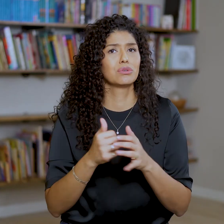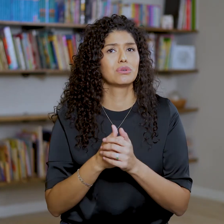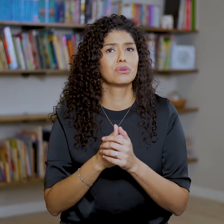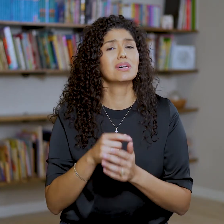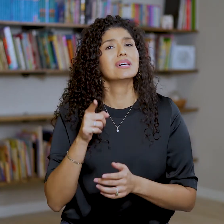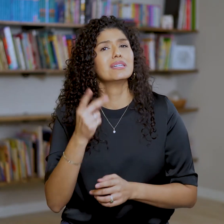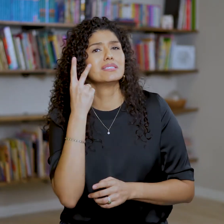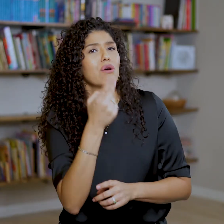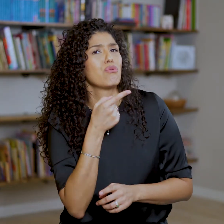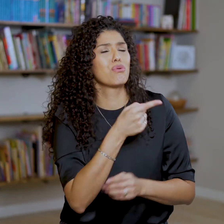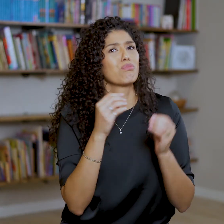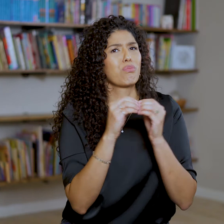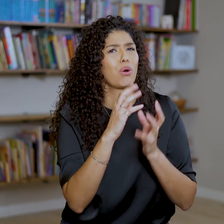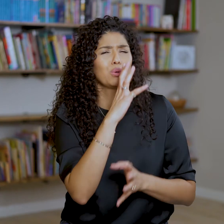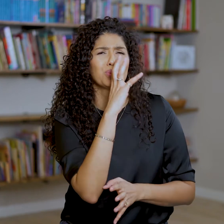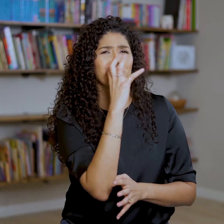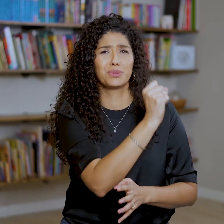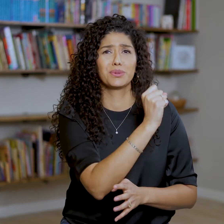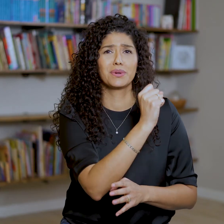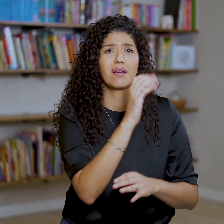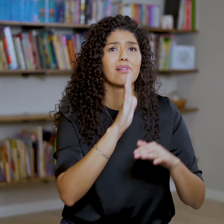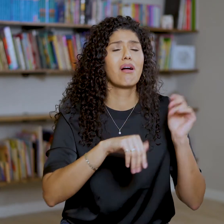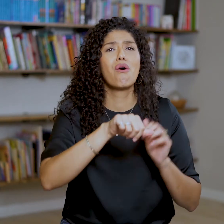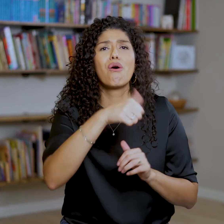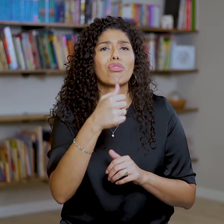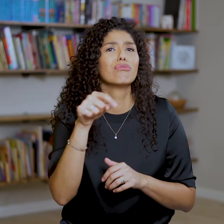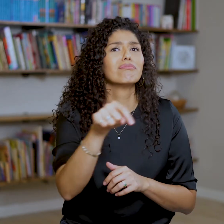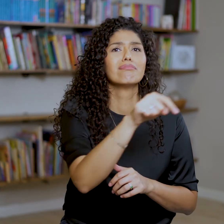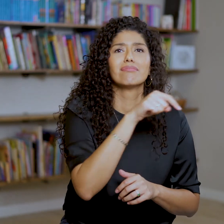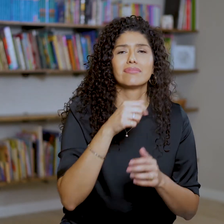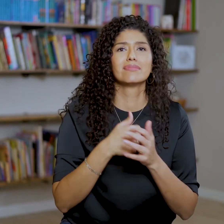he finds her more attractive than the rest